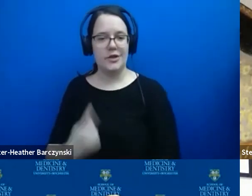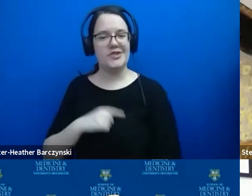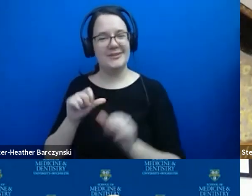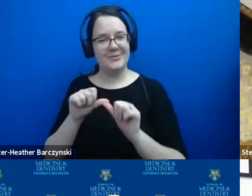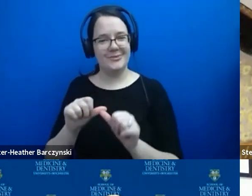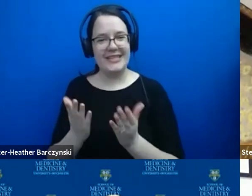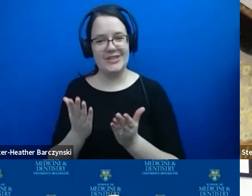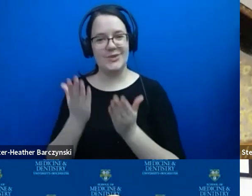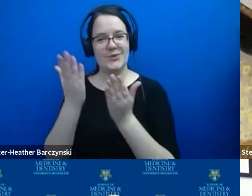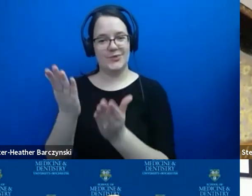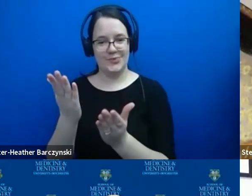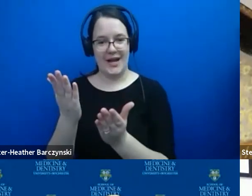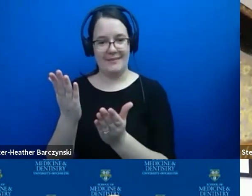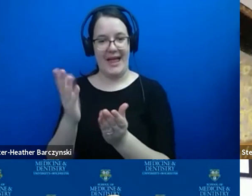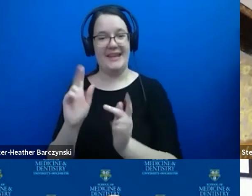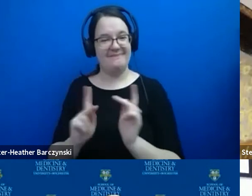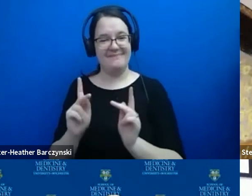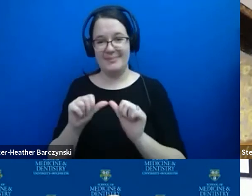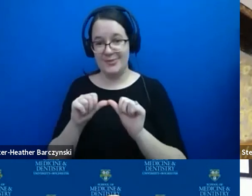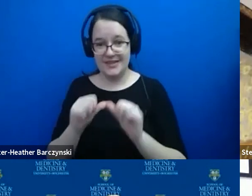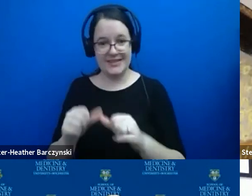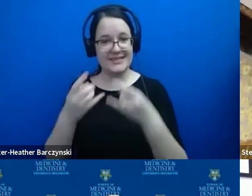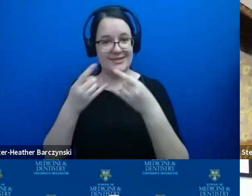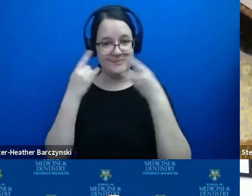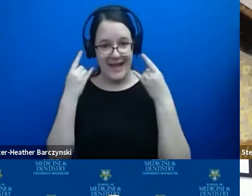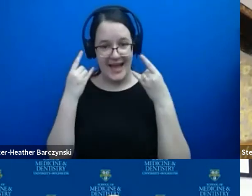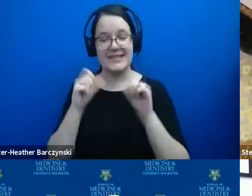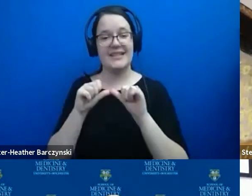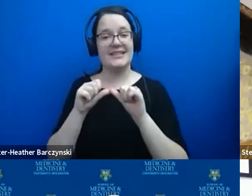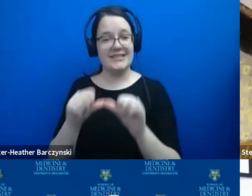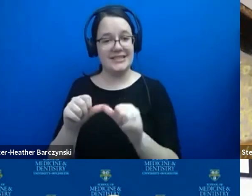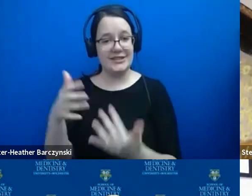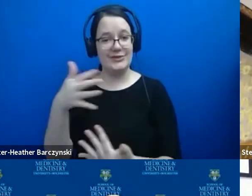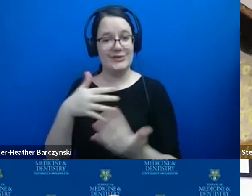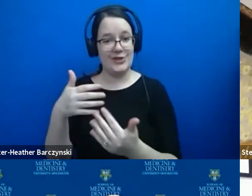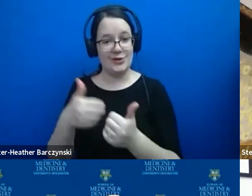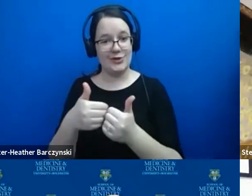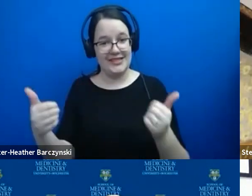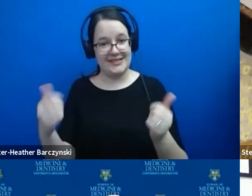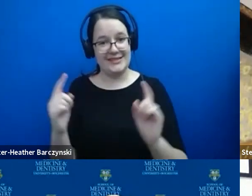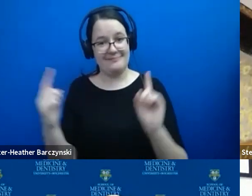that people continue to mask and use social distancing i think each individual family